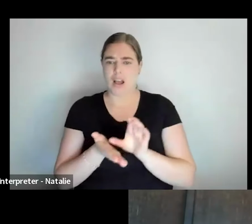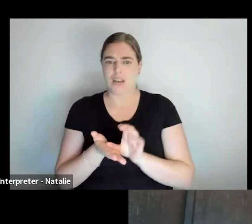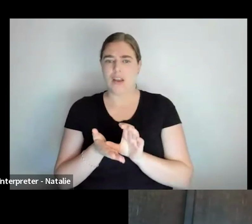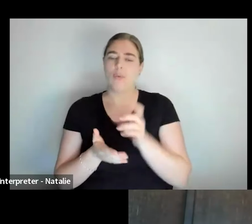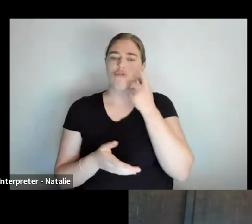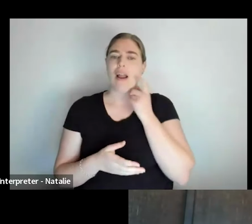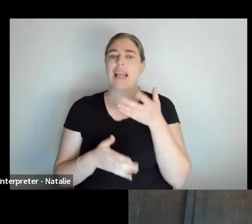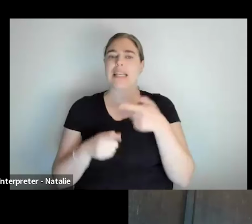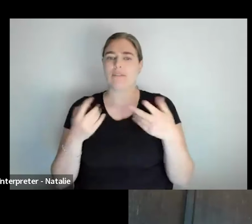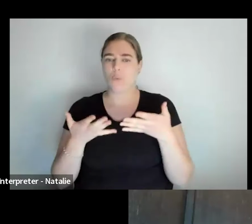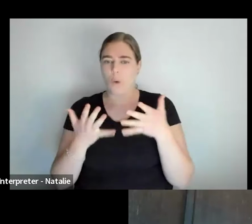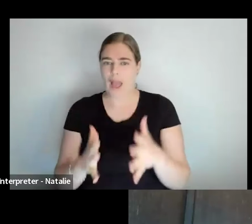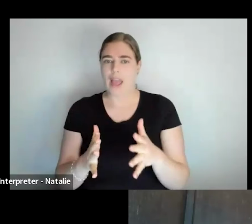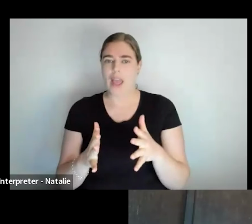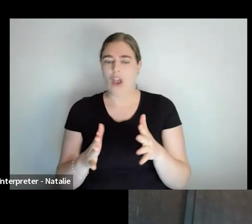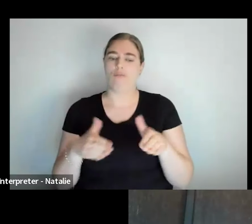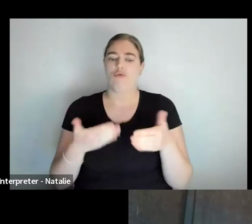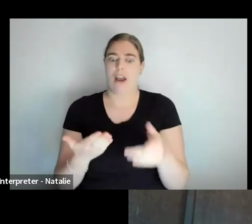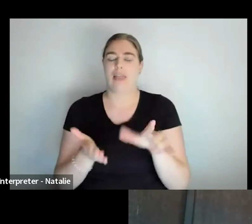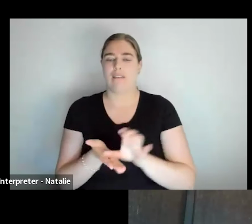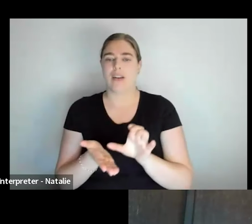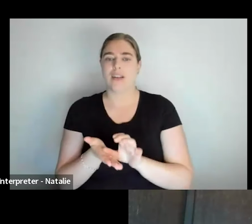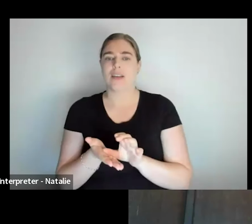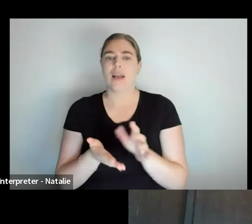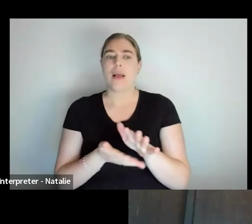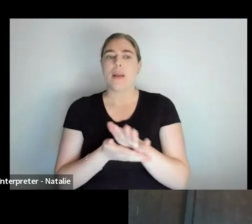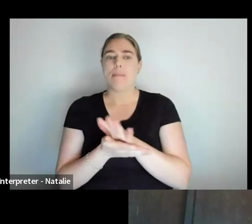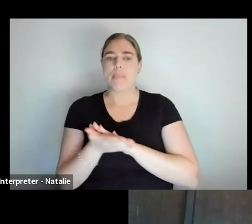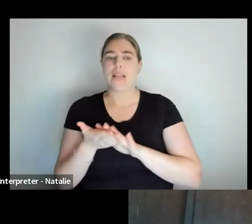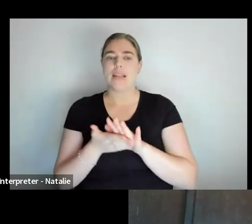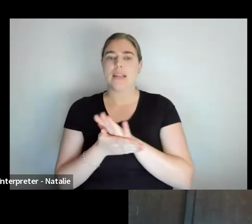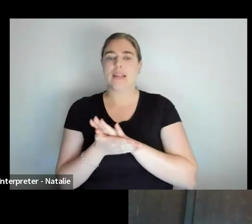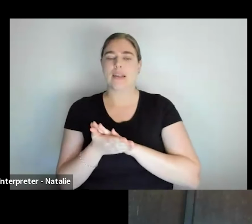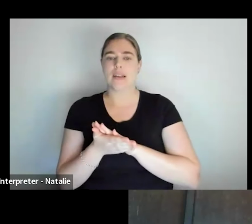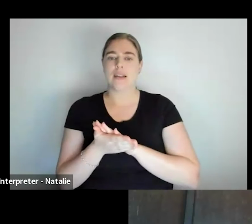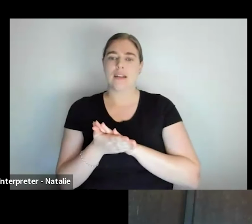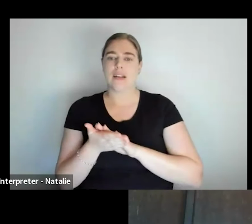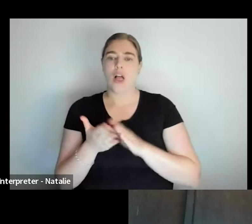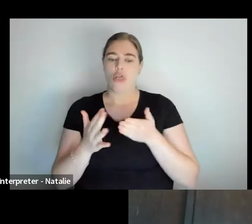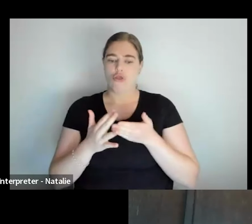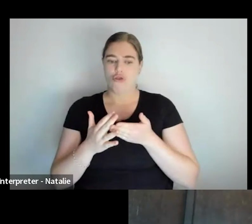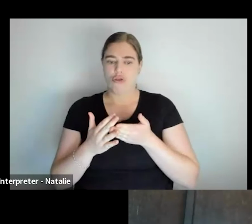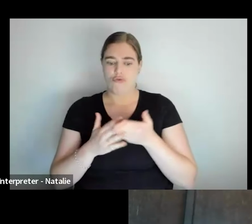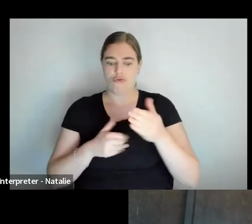of doing this, we will, across the life of the fund, change our minds a little bit. Which is